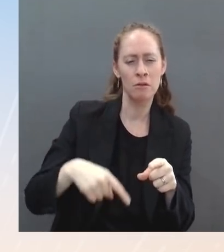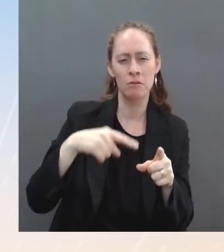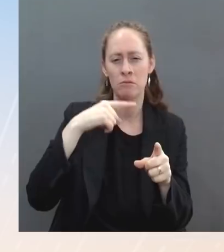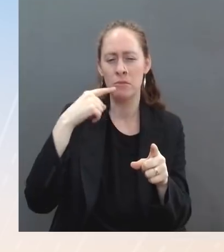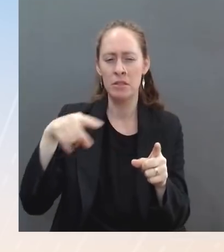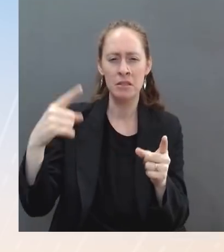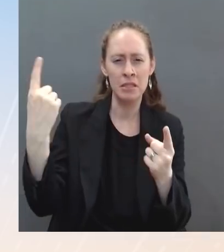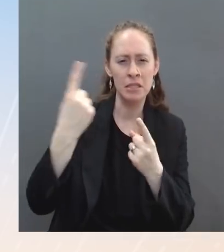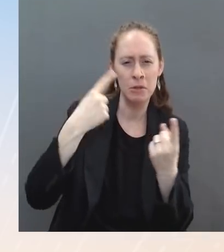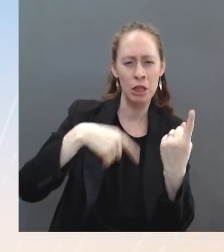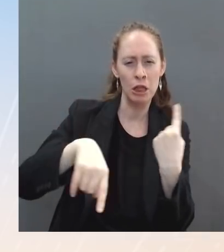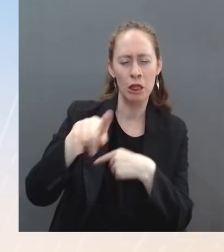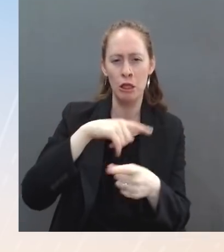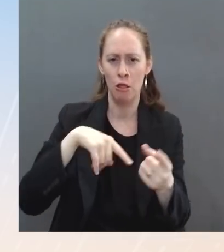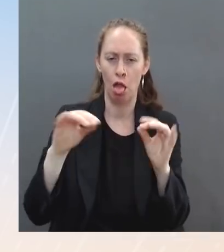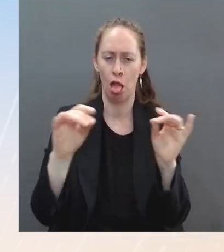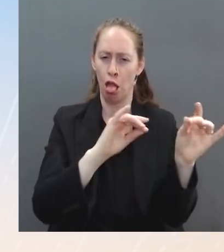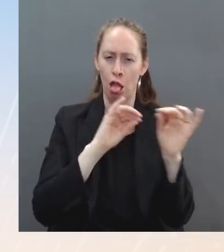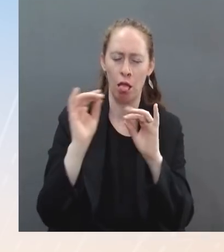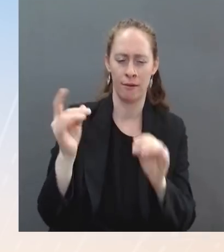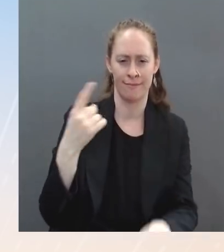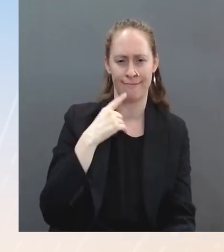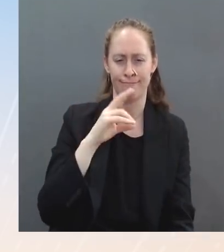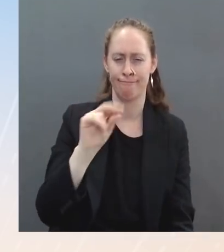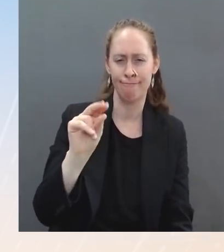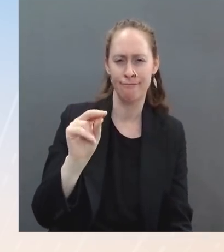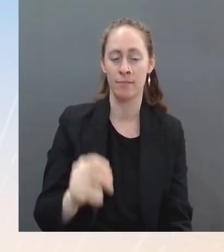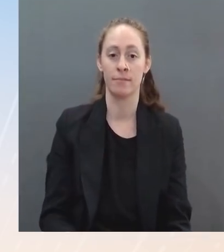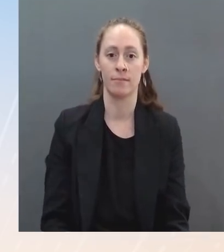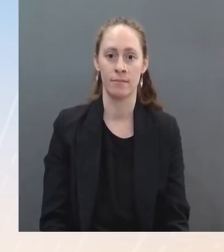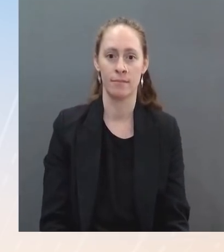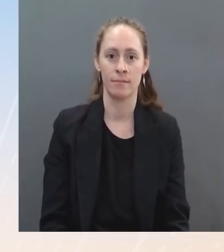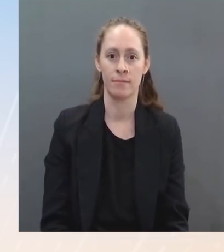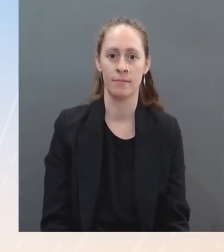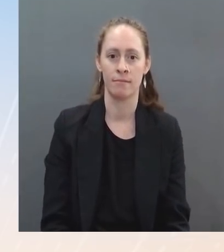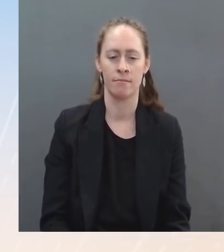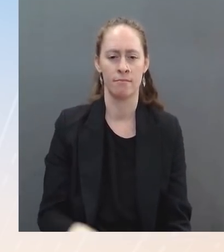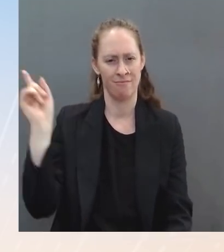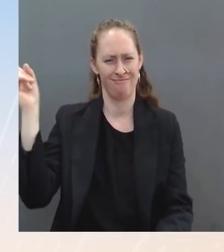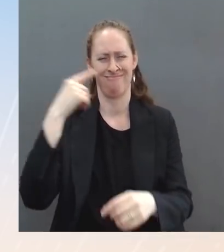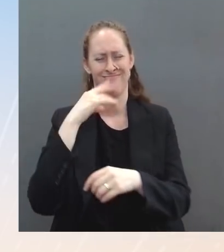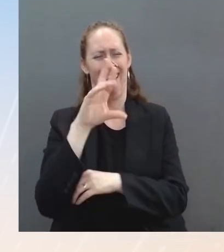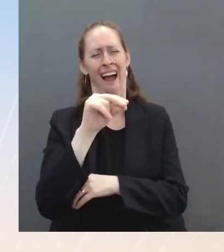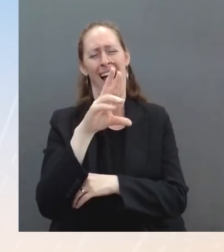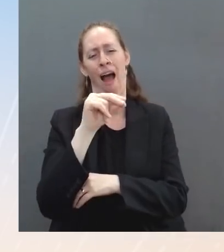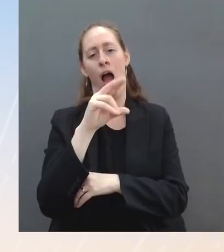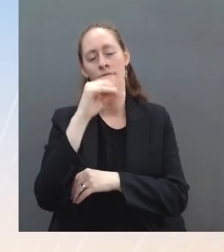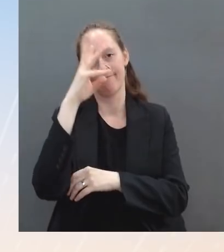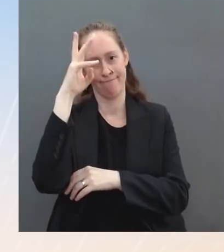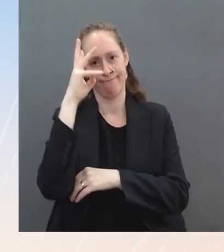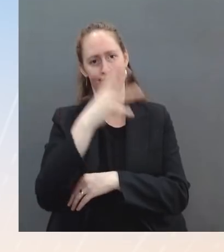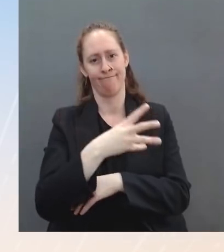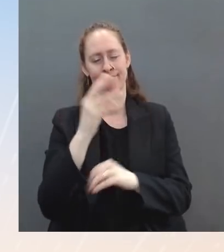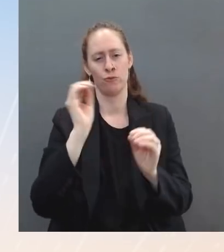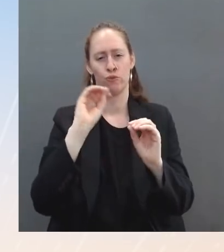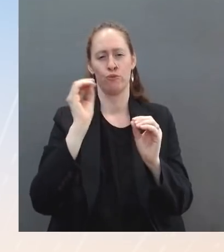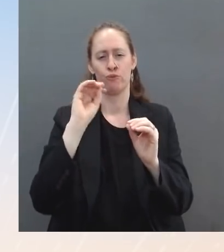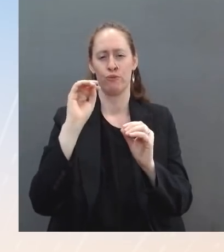what you're talking about, China." Does the White House stand by that comment that the then-Vice President made? Ms. Bedingfield: We absolutely stand by the President's comment.